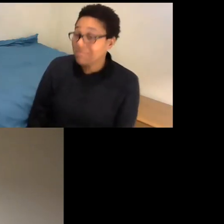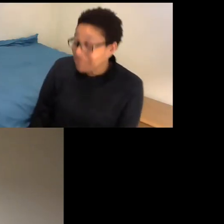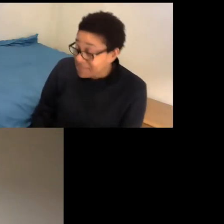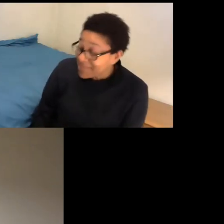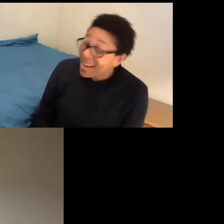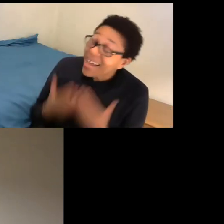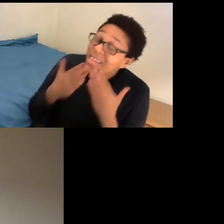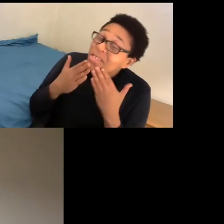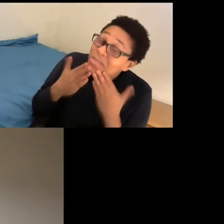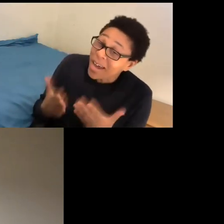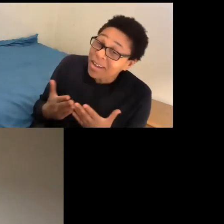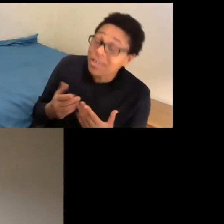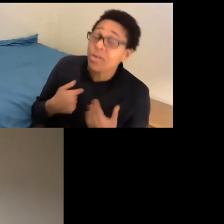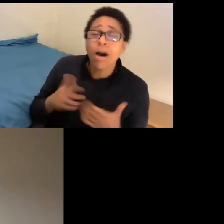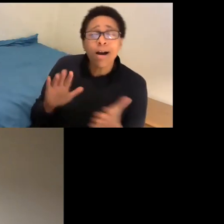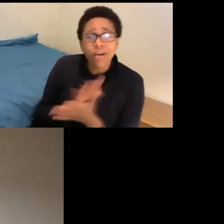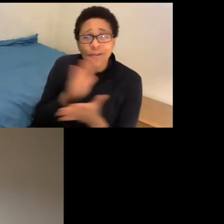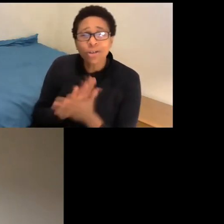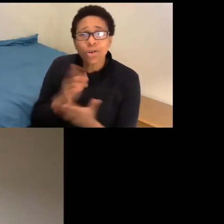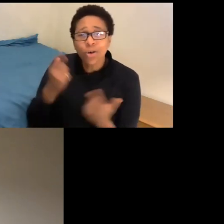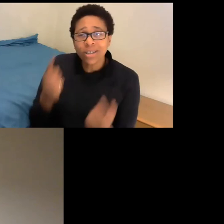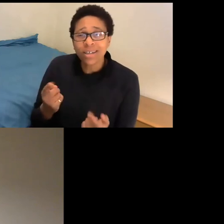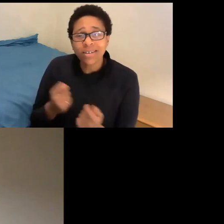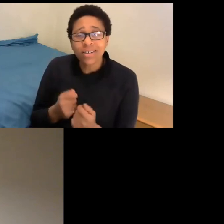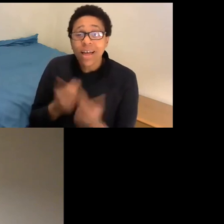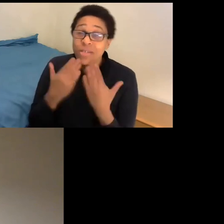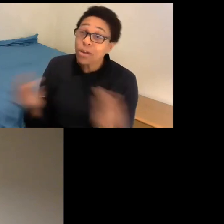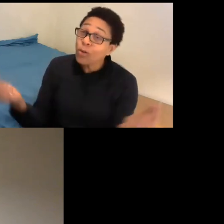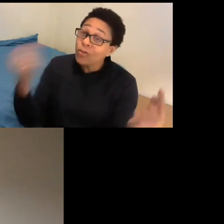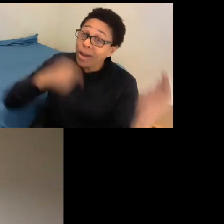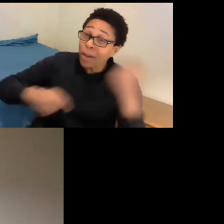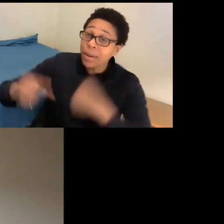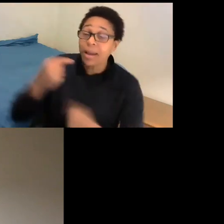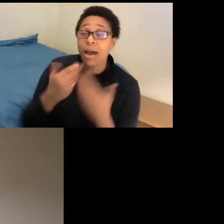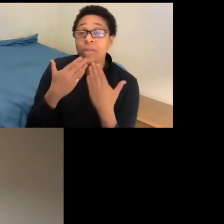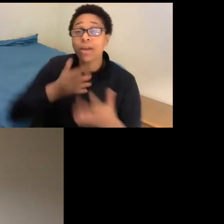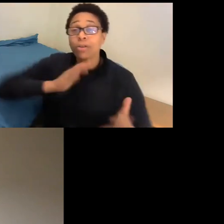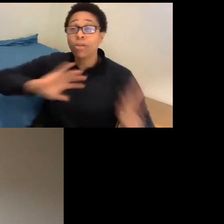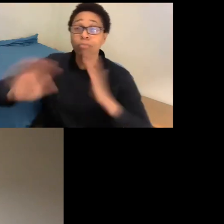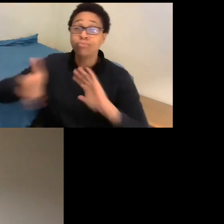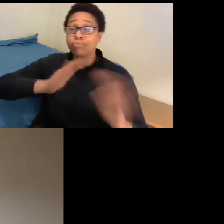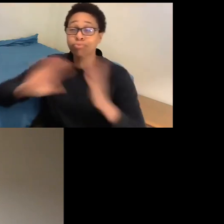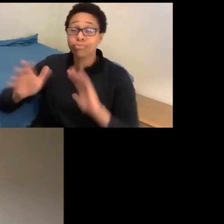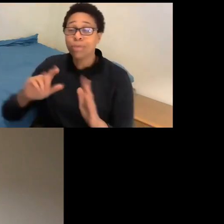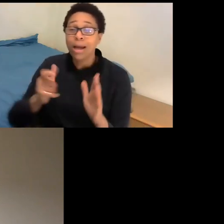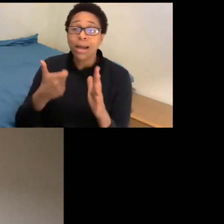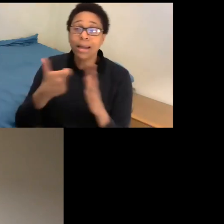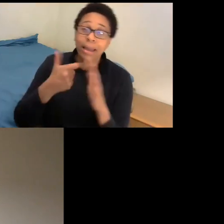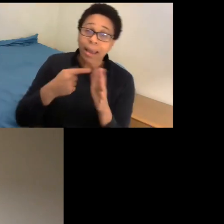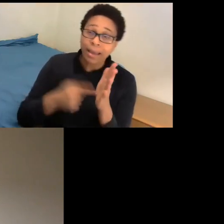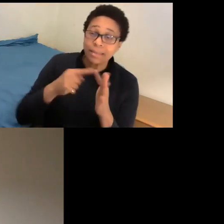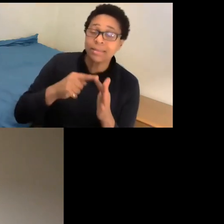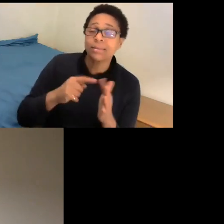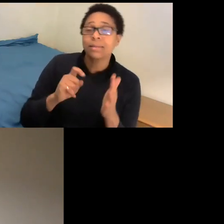enjoyed talking to you and thank you to all of you here and again, Ali, and Kate, and Katrin, and everyone ar Queer@King's. Thank you.